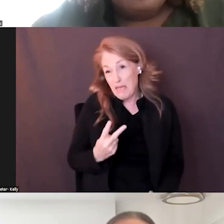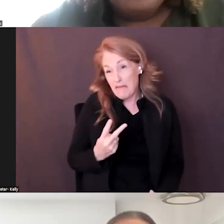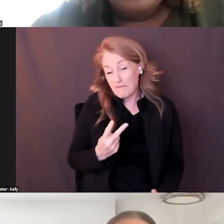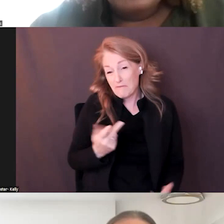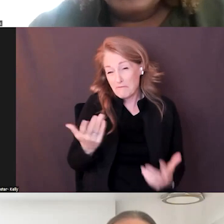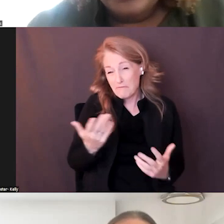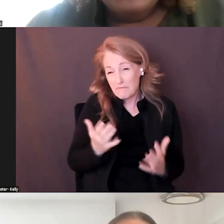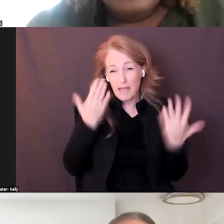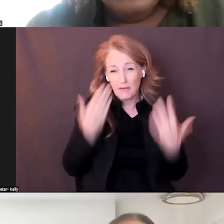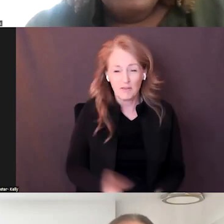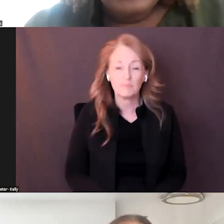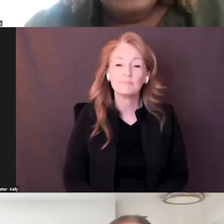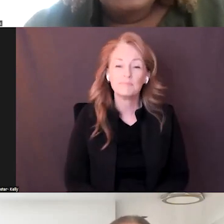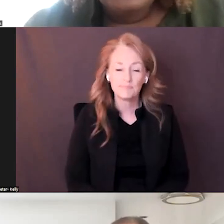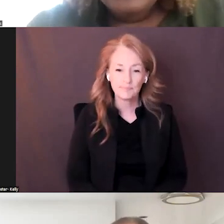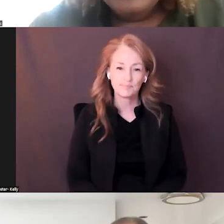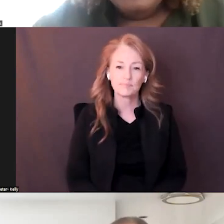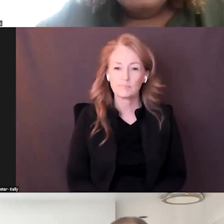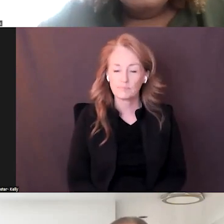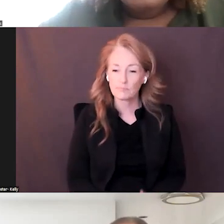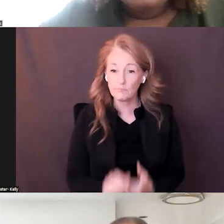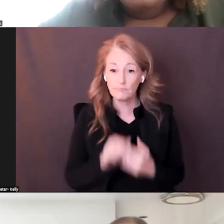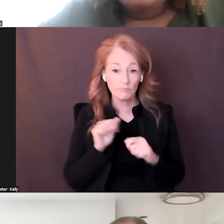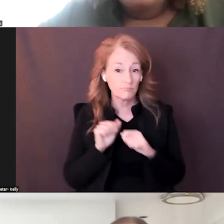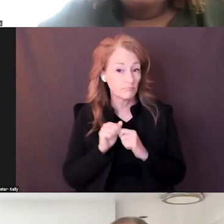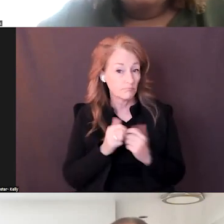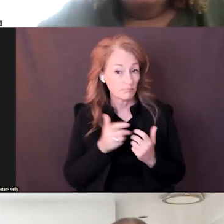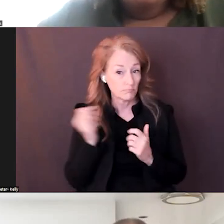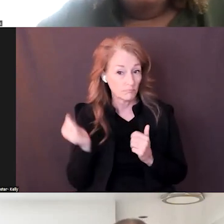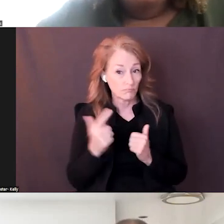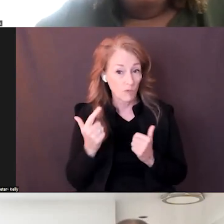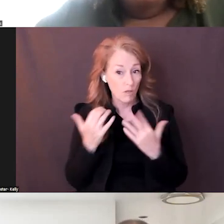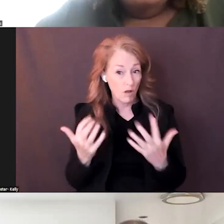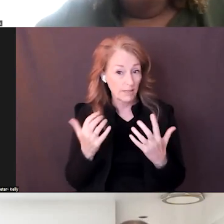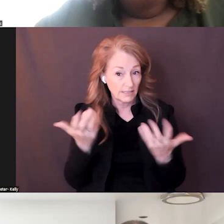LET'S SEE IF FOLKS SUBMITTED THEIR GUESS.